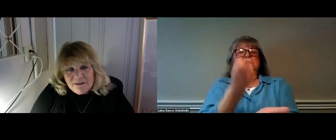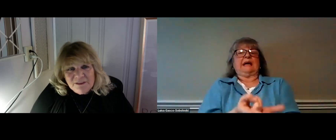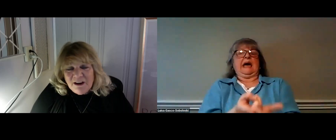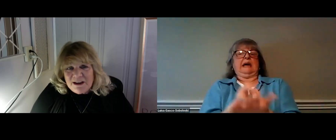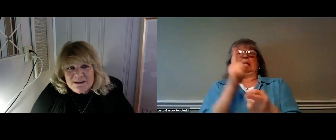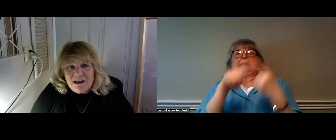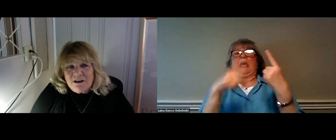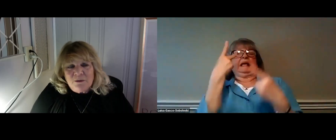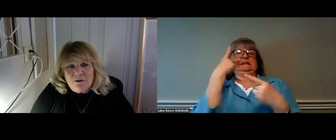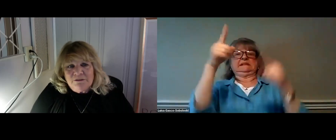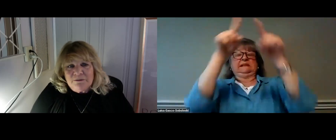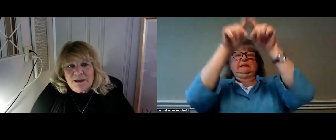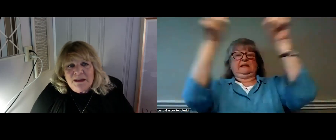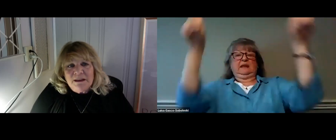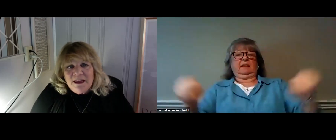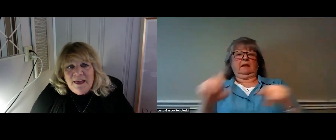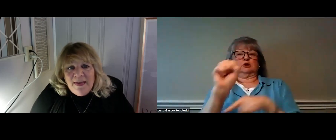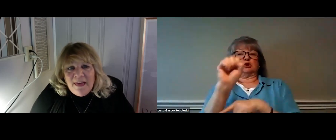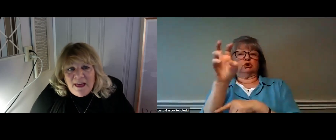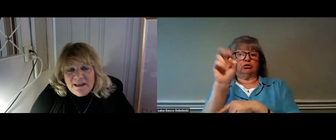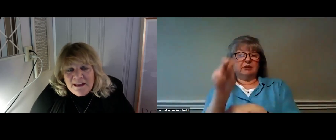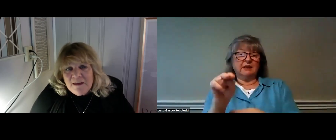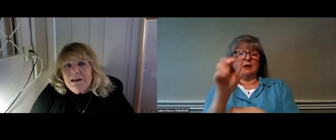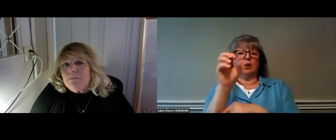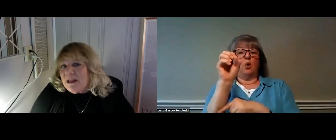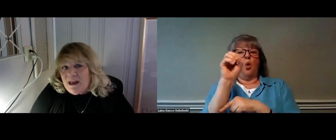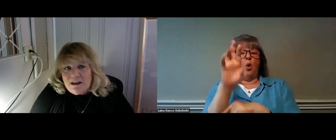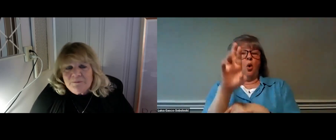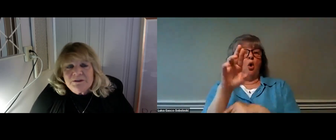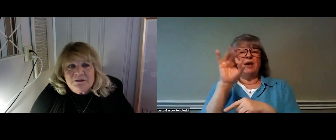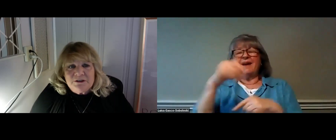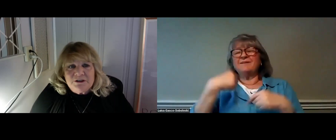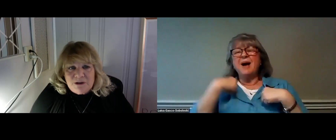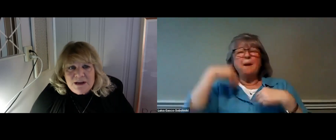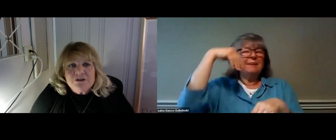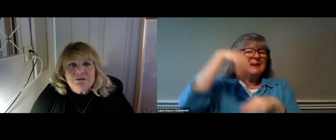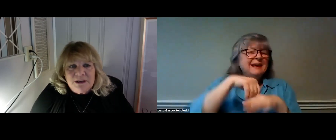a VRI is not gonna work for me, I can't pick my head up to just strain to read